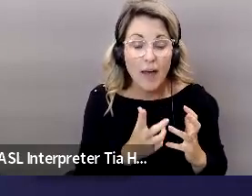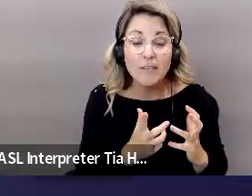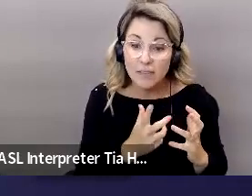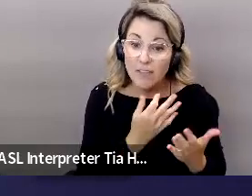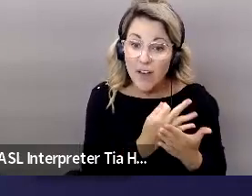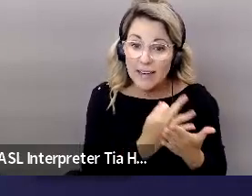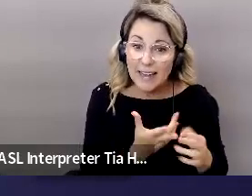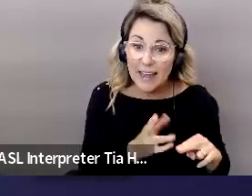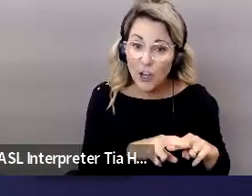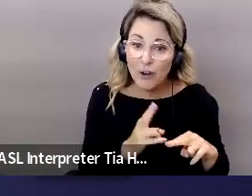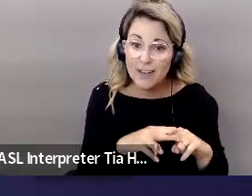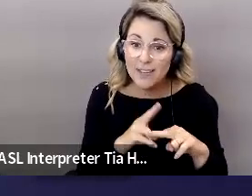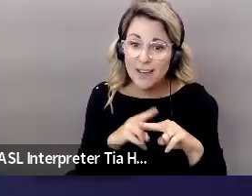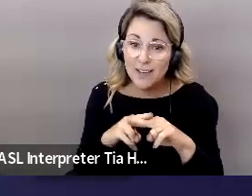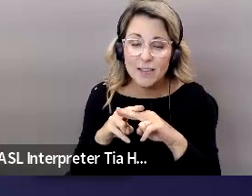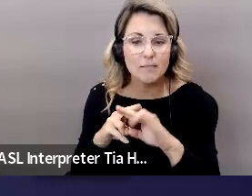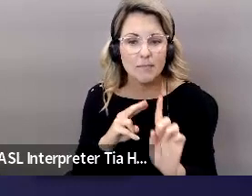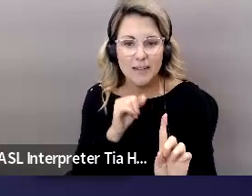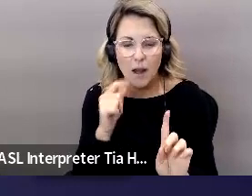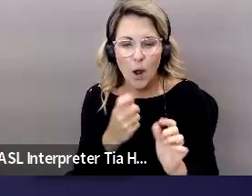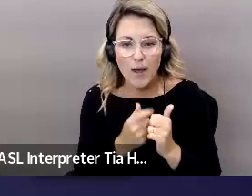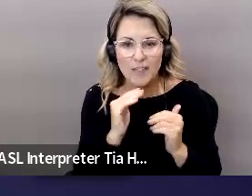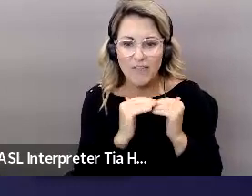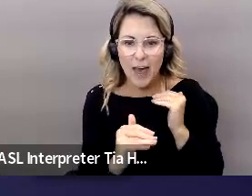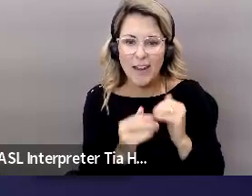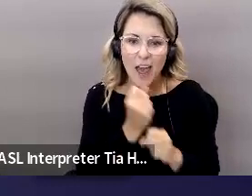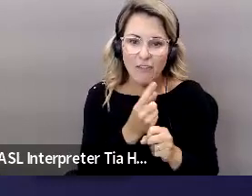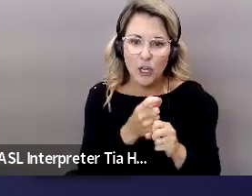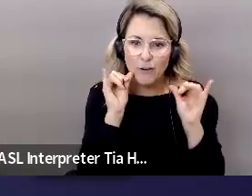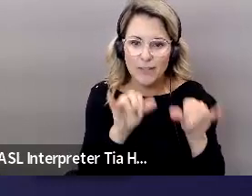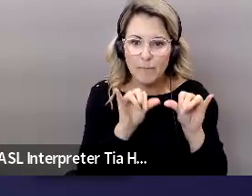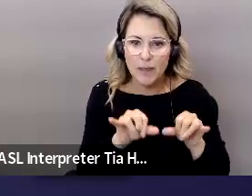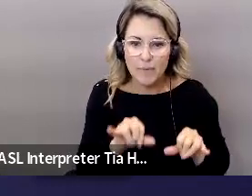So, it's not always just here's a flat thing and we're going to divide it equally over every year